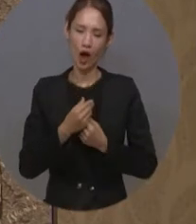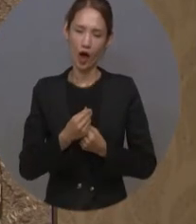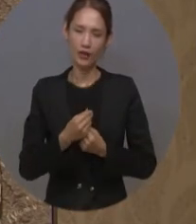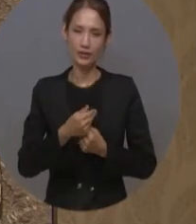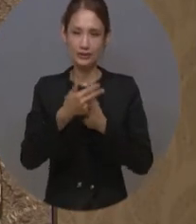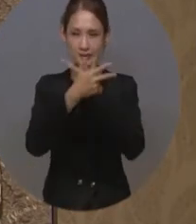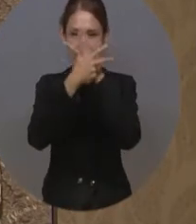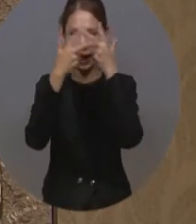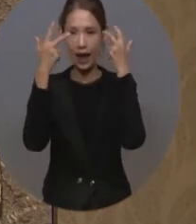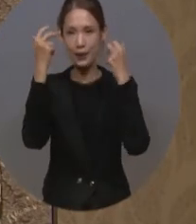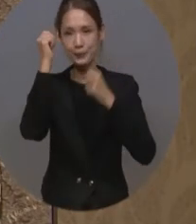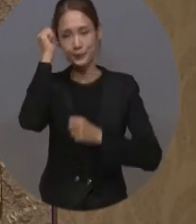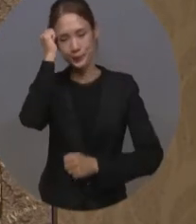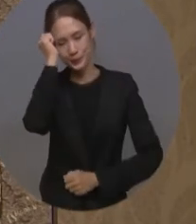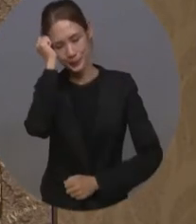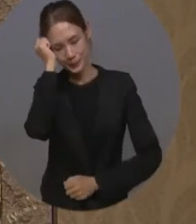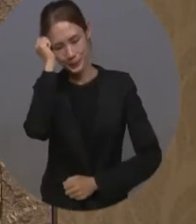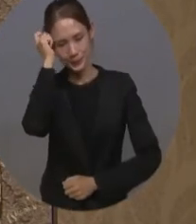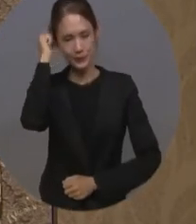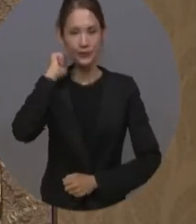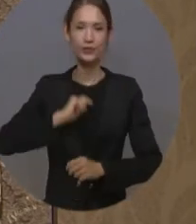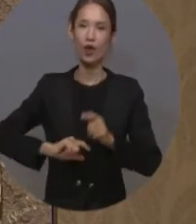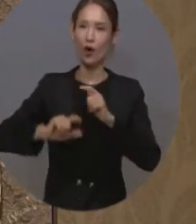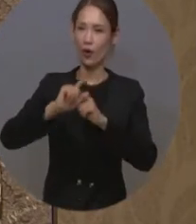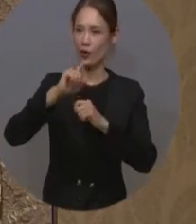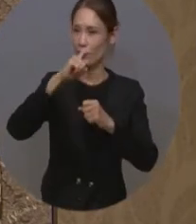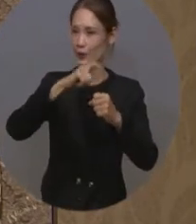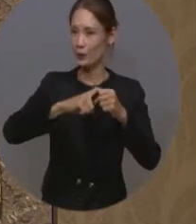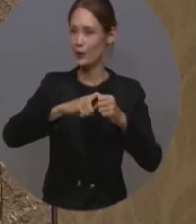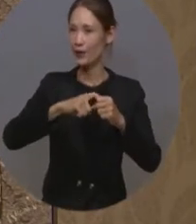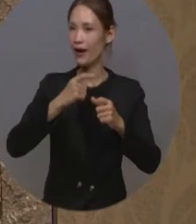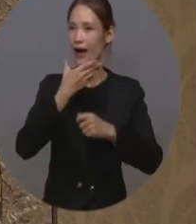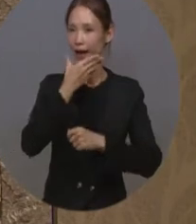by naturally breathing well and relaxing their throats